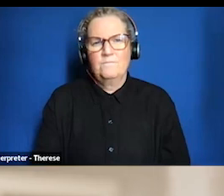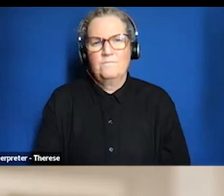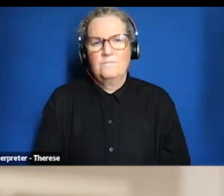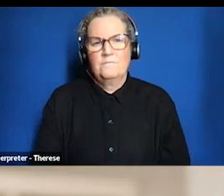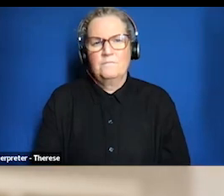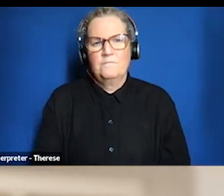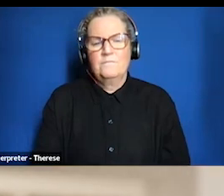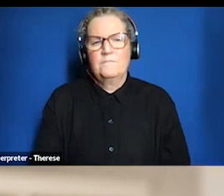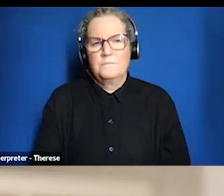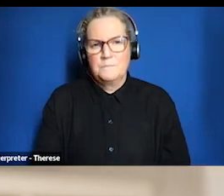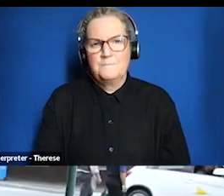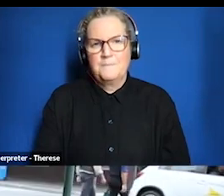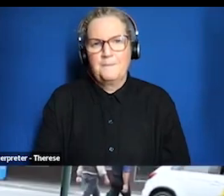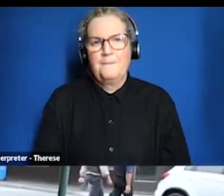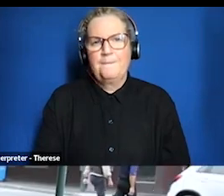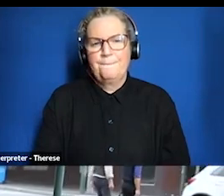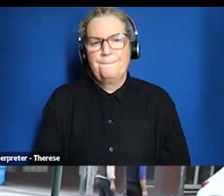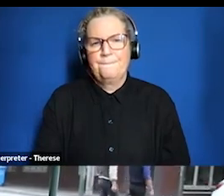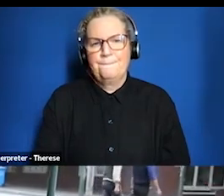I was born premature,